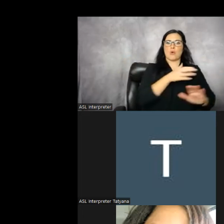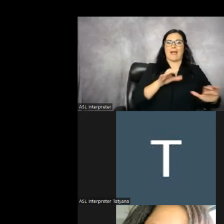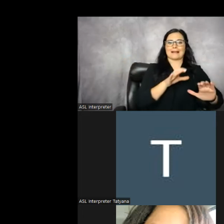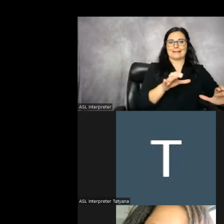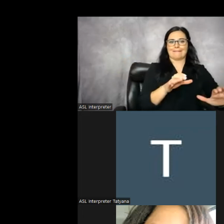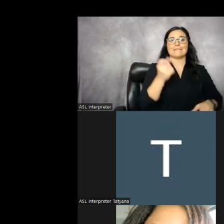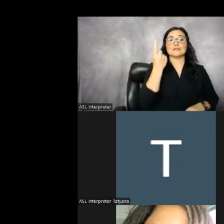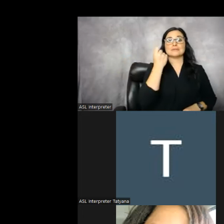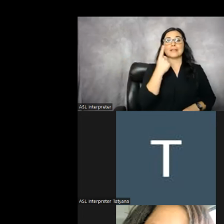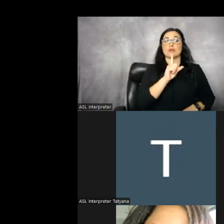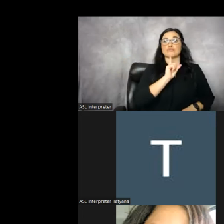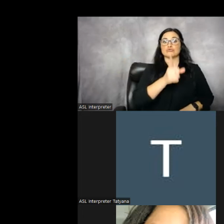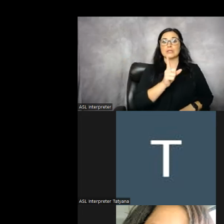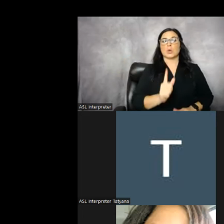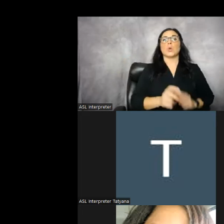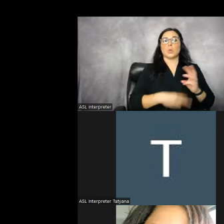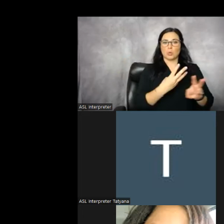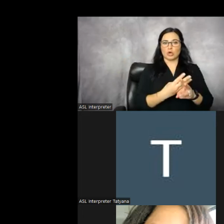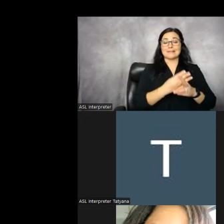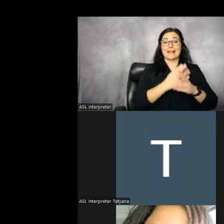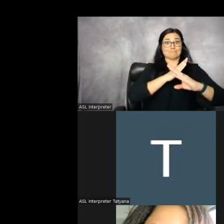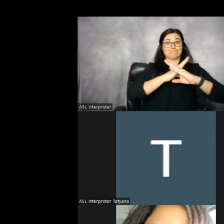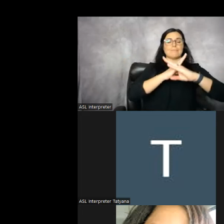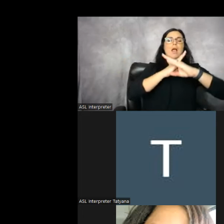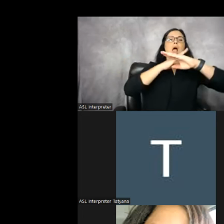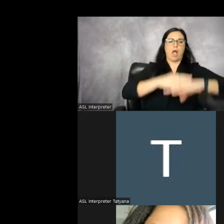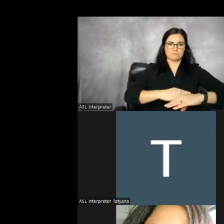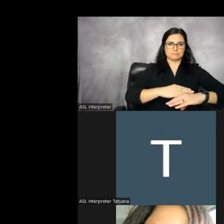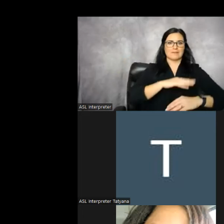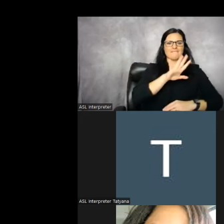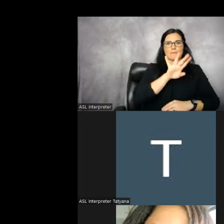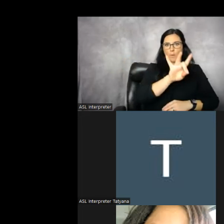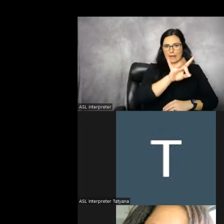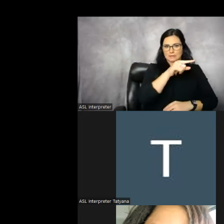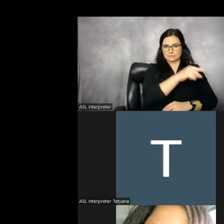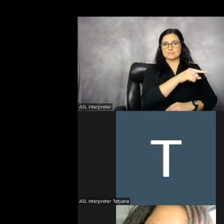of real-world accessibility barriers. And they describe an alternate means of access